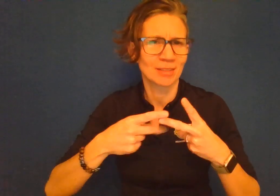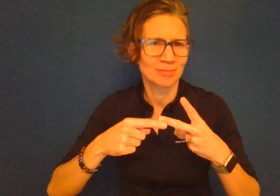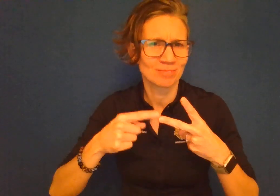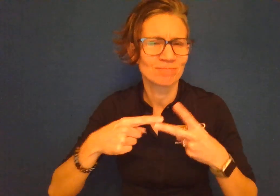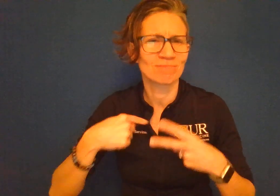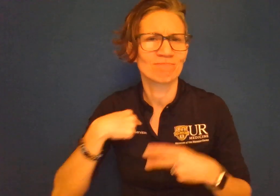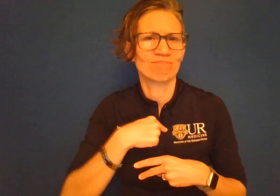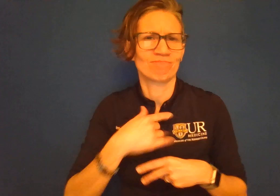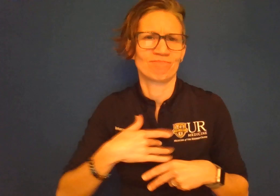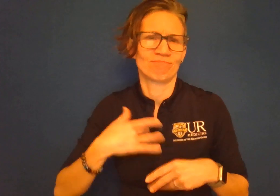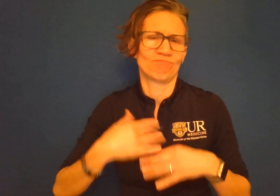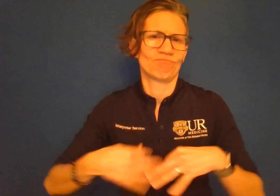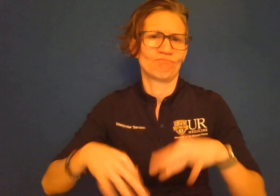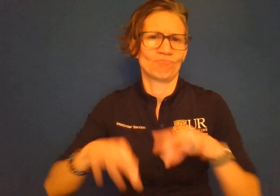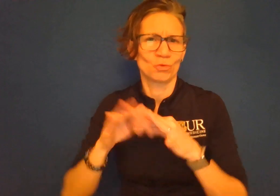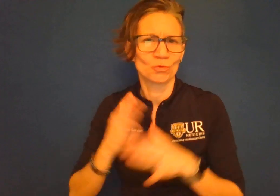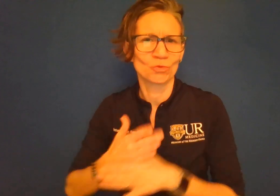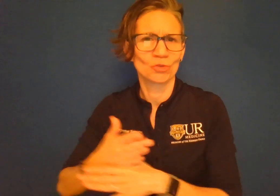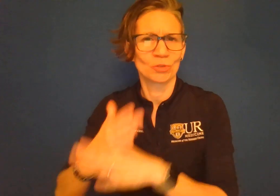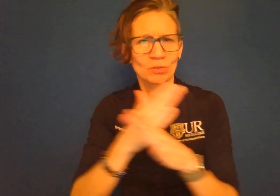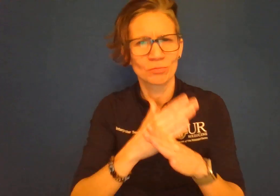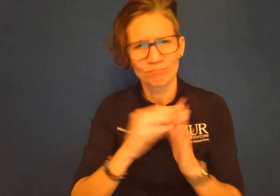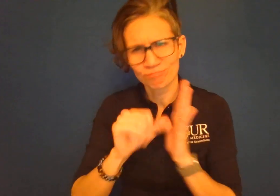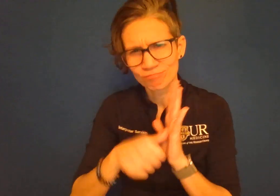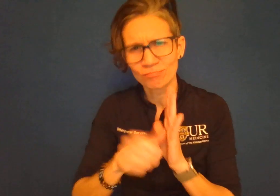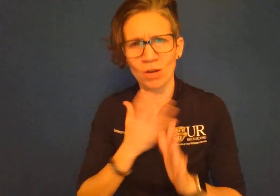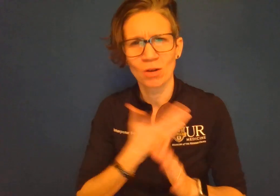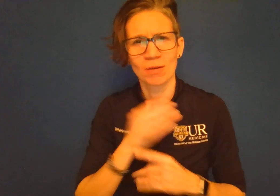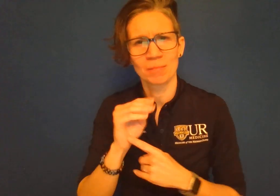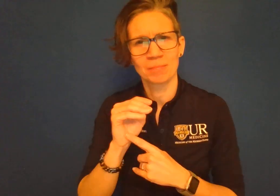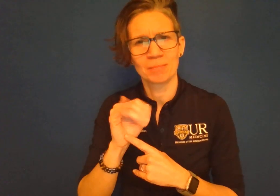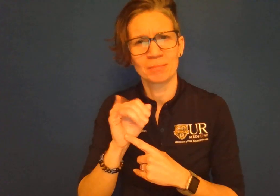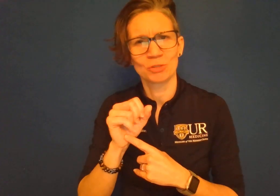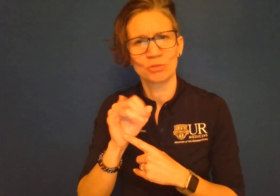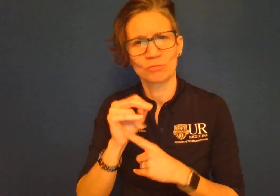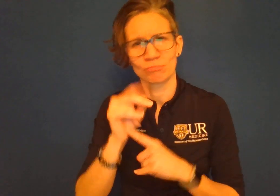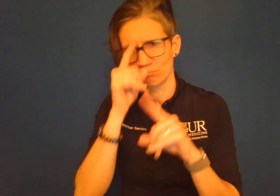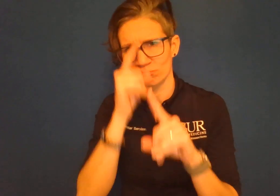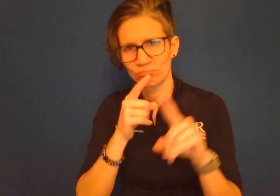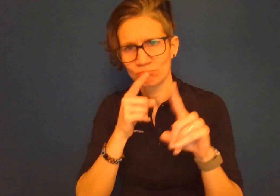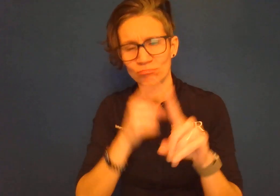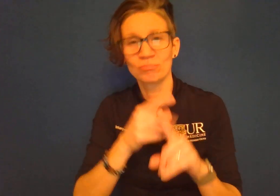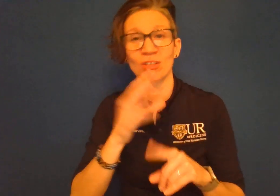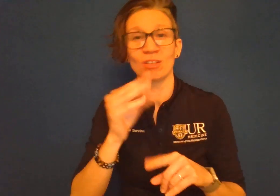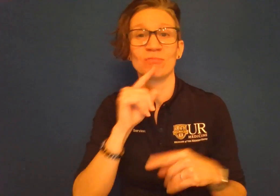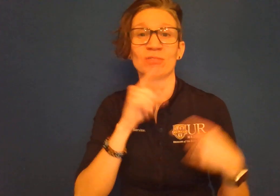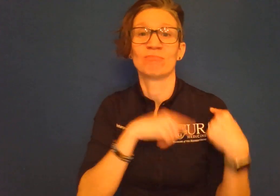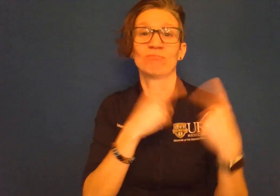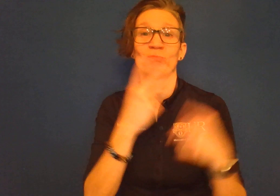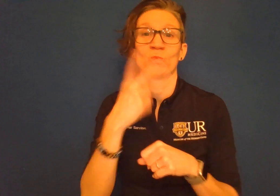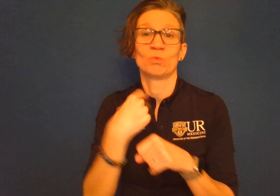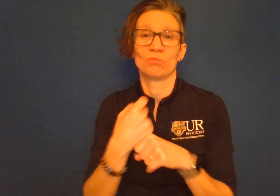Second, we feel important to share our mission and